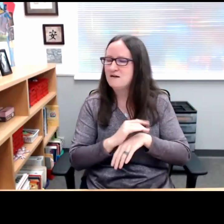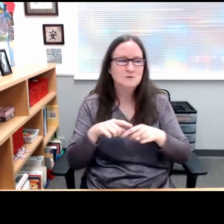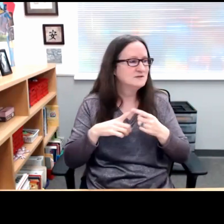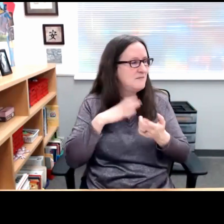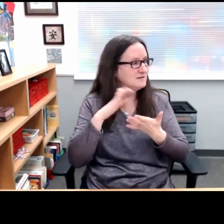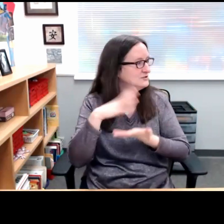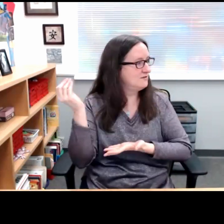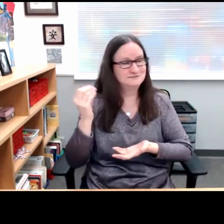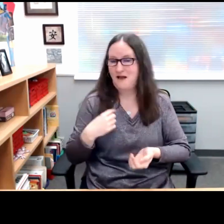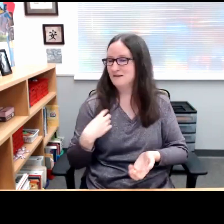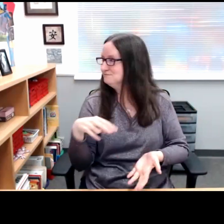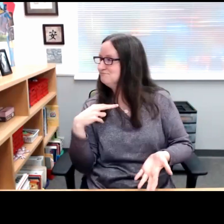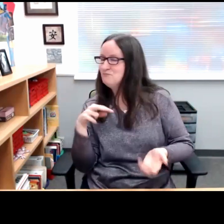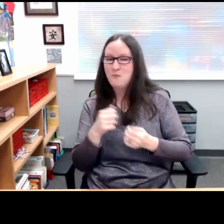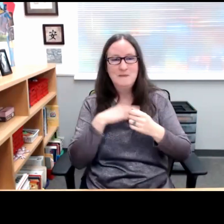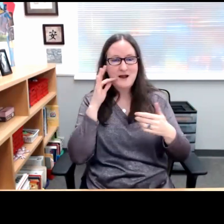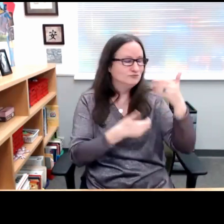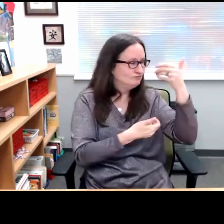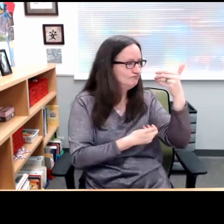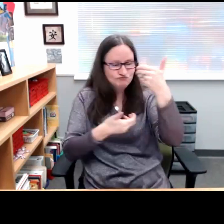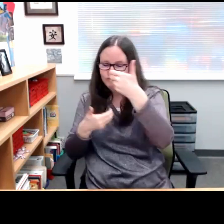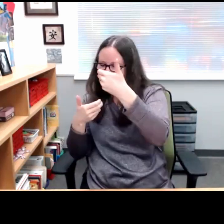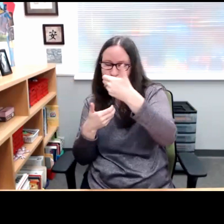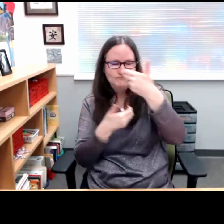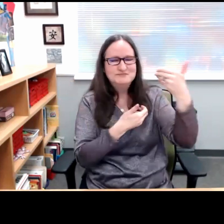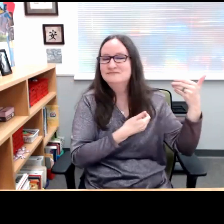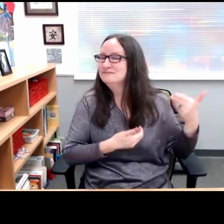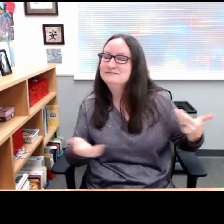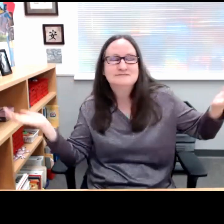And sometimes I'll be by myself. My husband's gone, and I'll dance with my cat